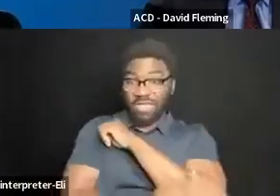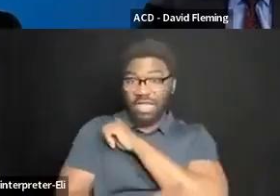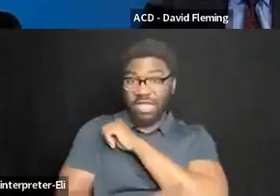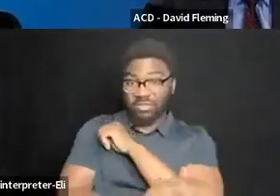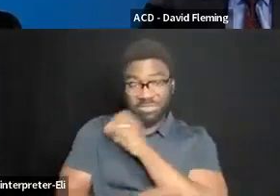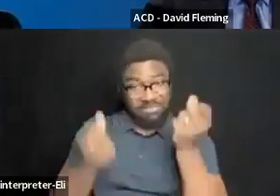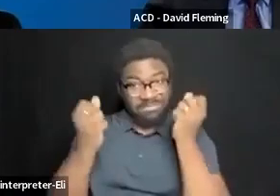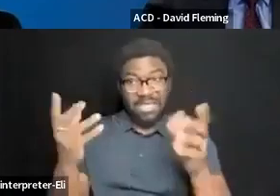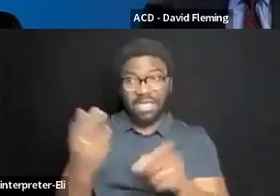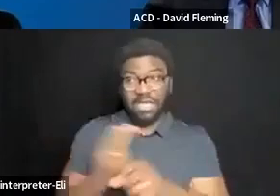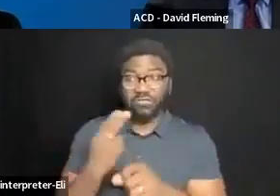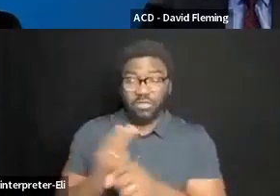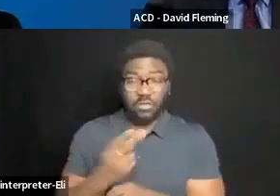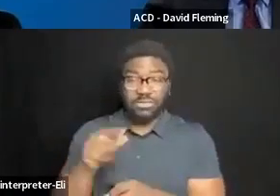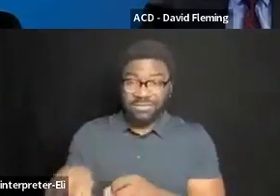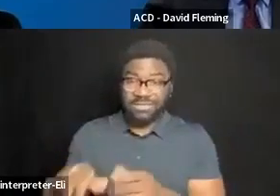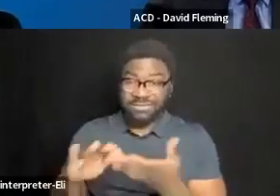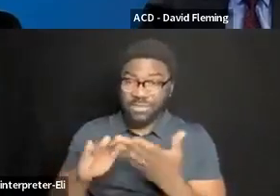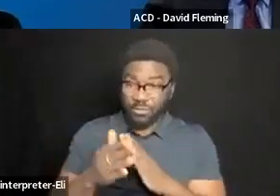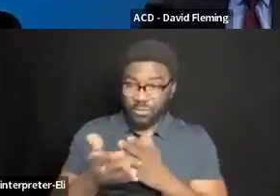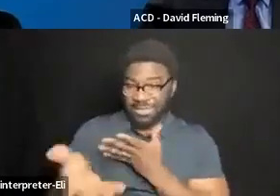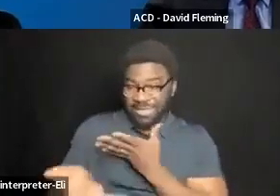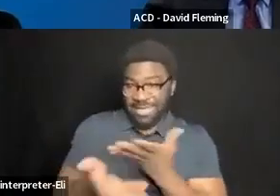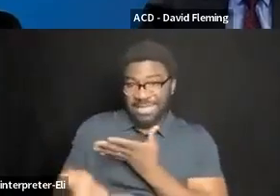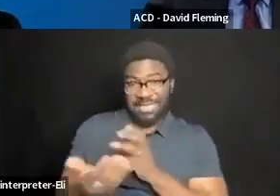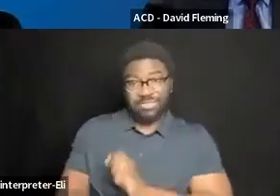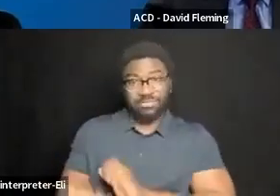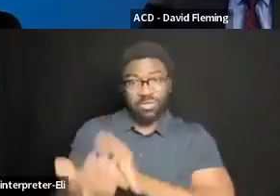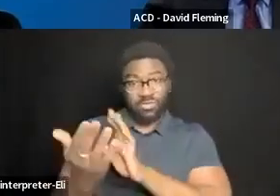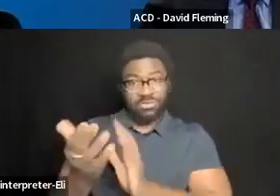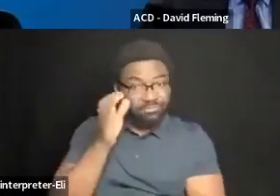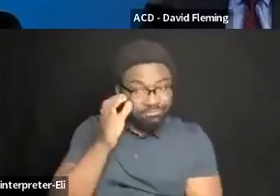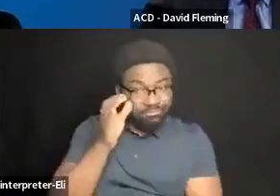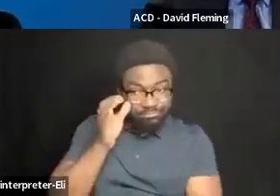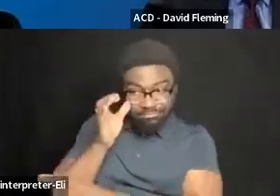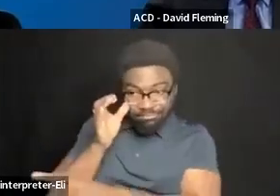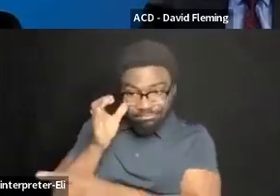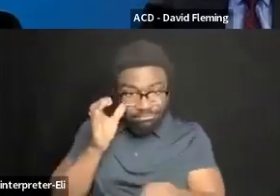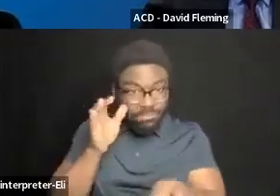of community engaged approaches to hear from community directly in terms of what, as the public health agencies are building